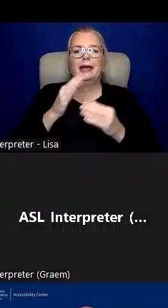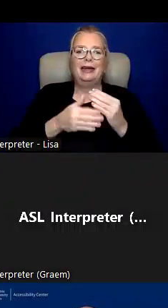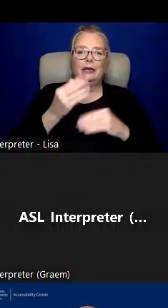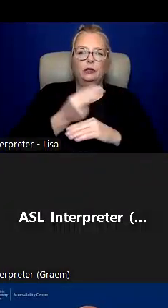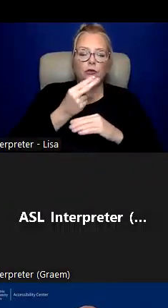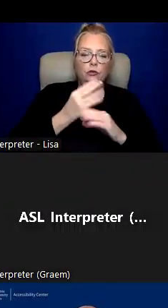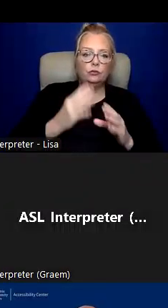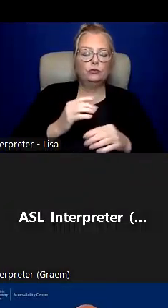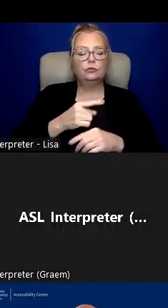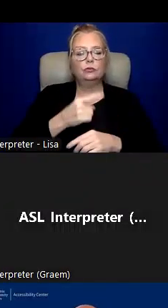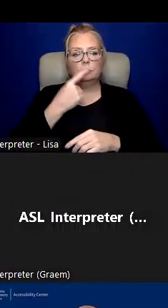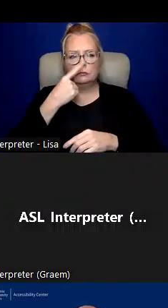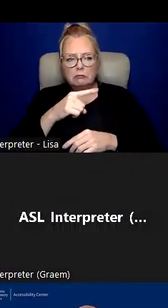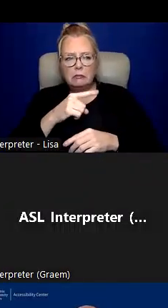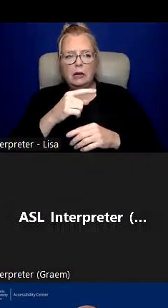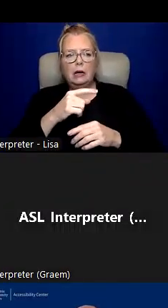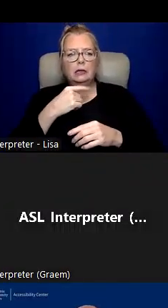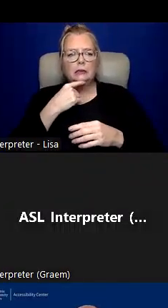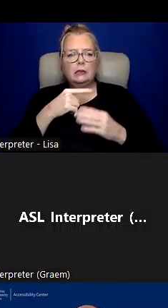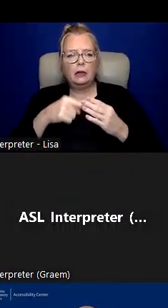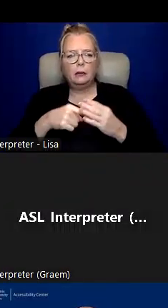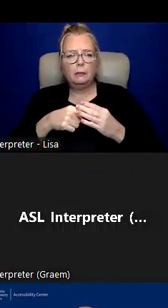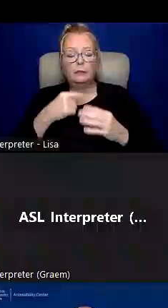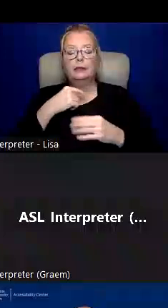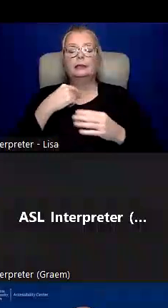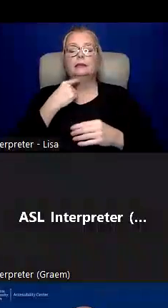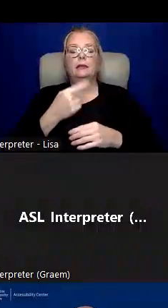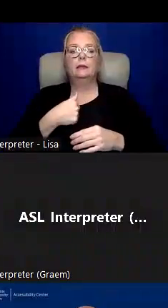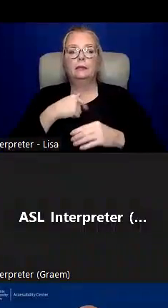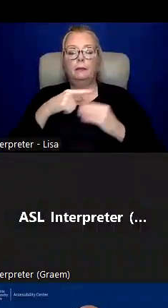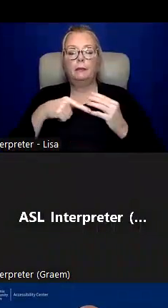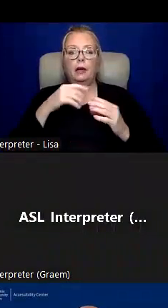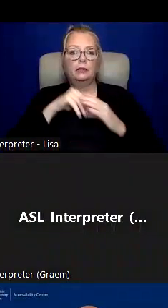tell me about the accessibility of this product? So a lot of duplication of efforts.